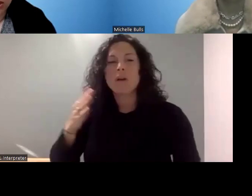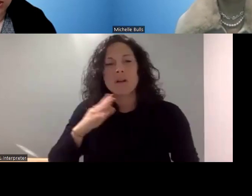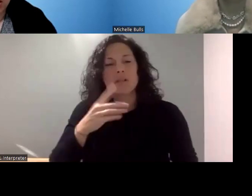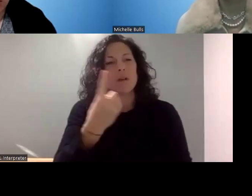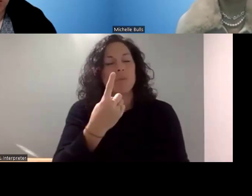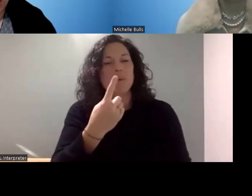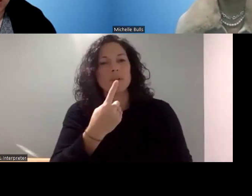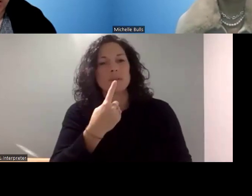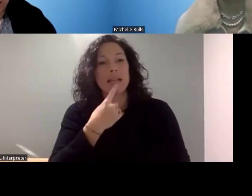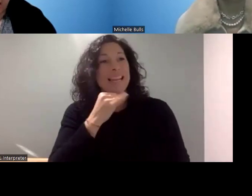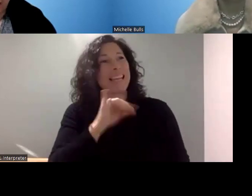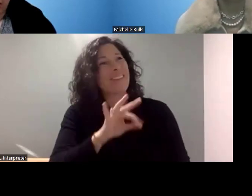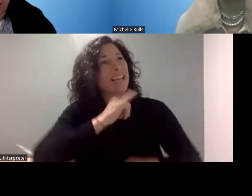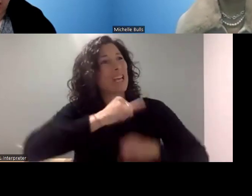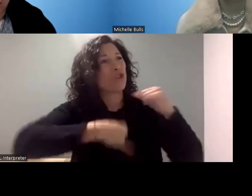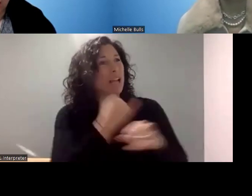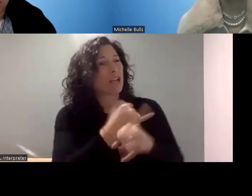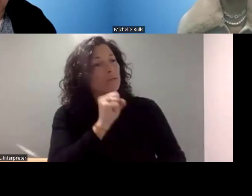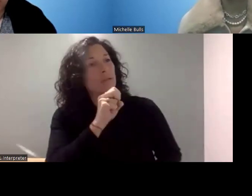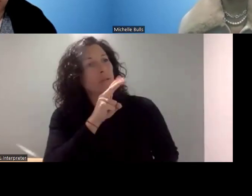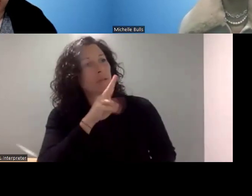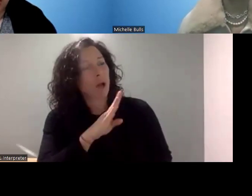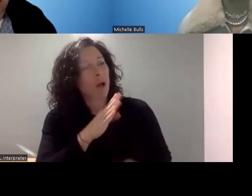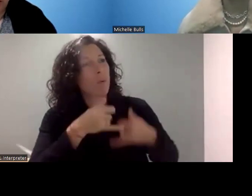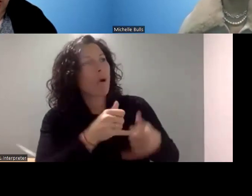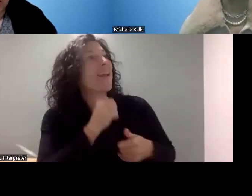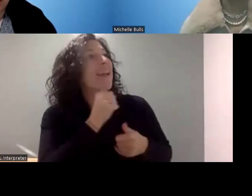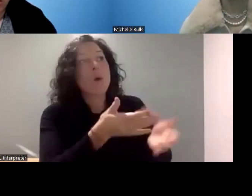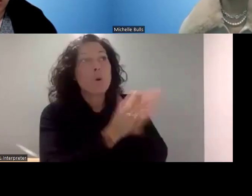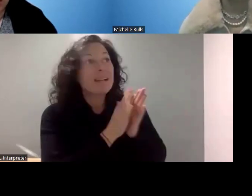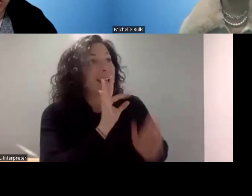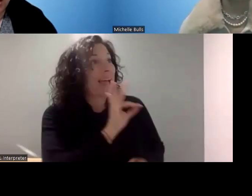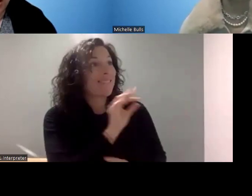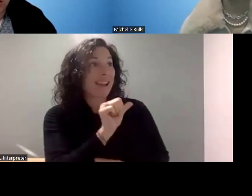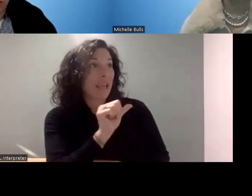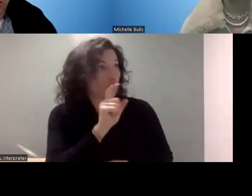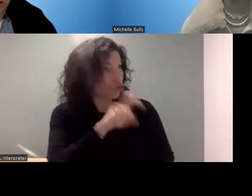does not request any F&A? Should it automatically be included anyway?